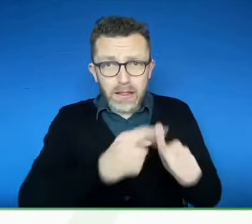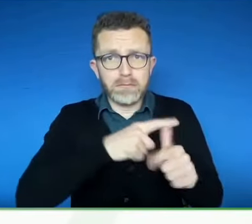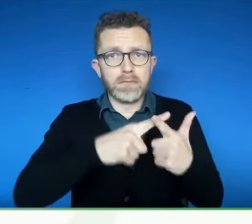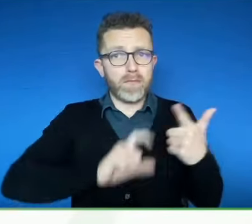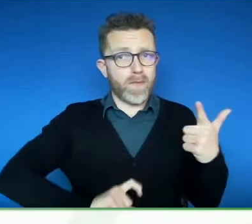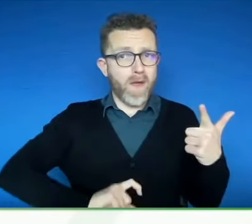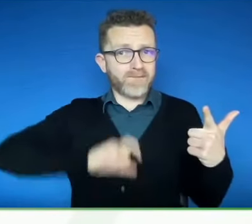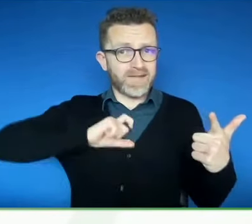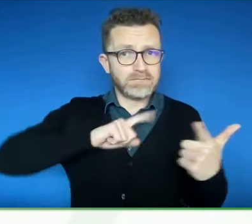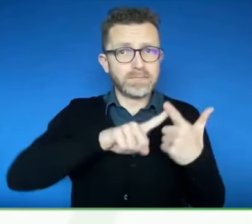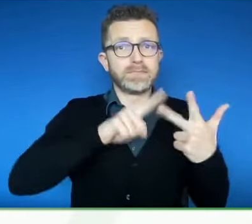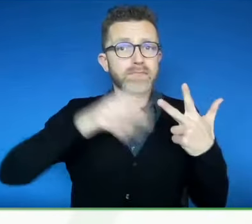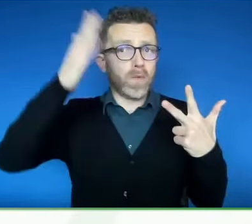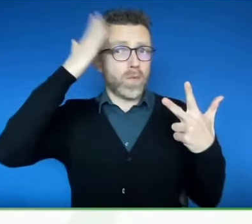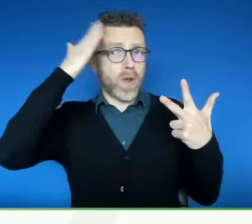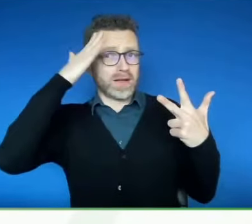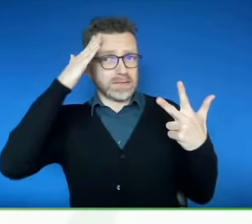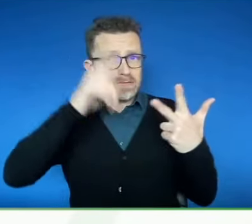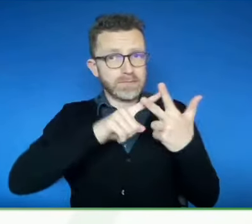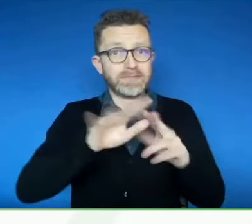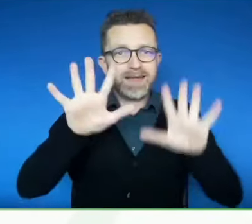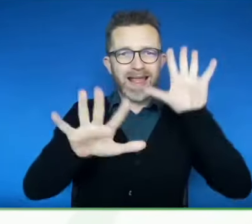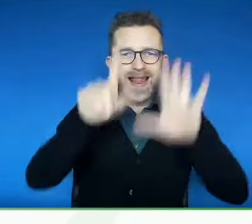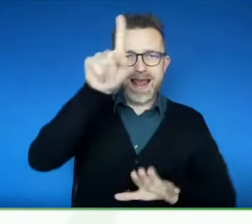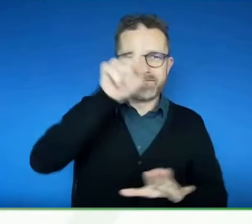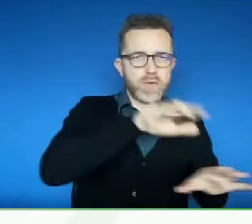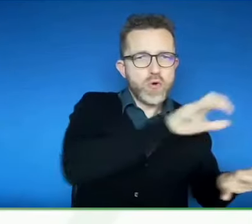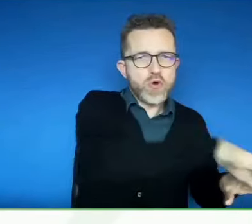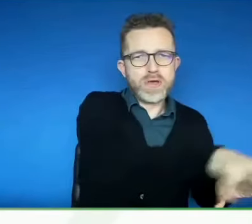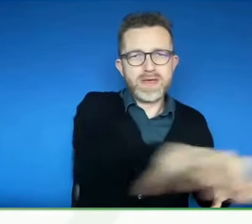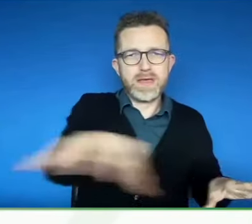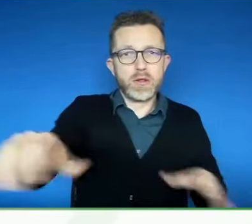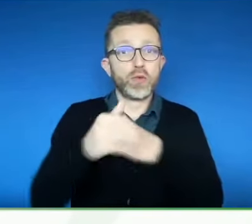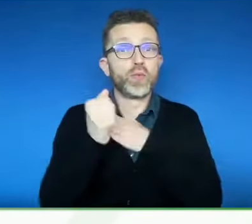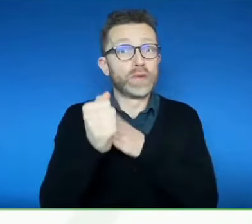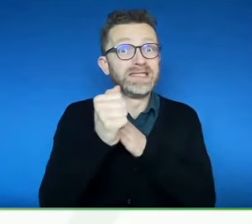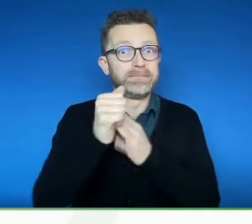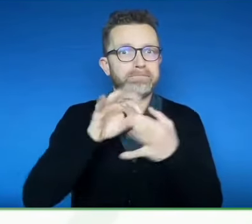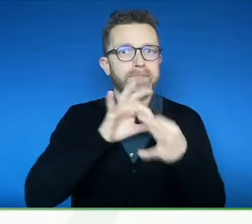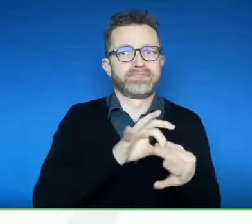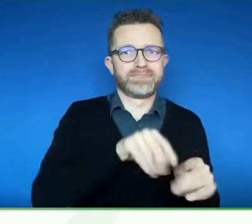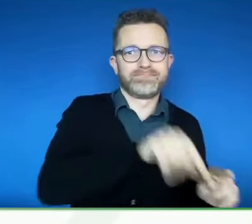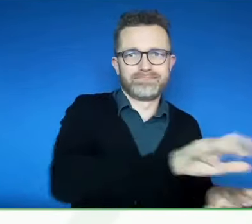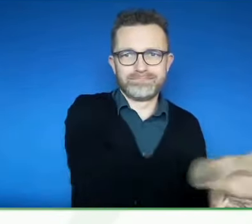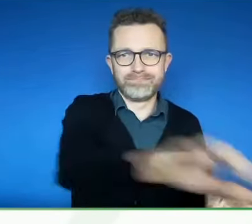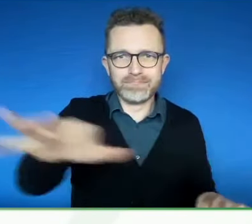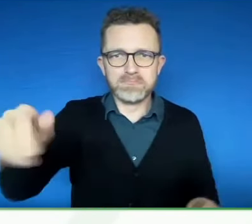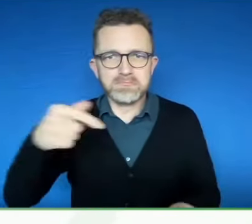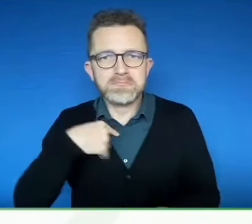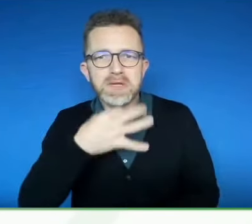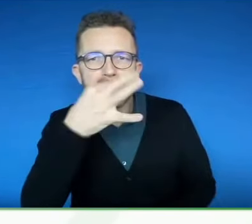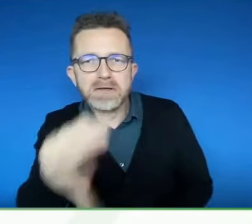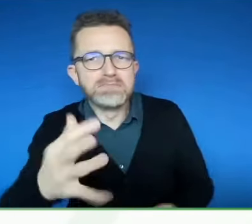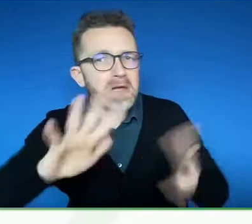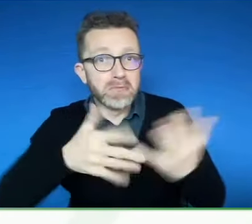We check in with graduates and we find opportunities to develop further, that's the wraparound support for then we tracked the